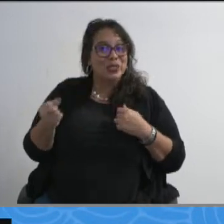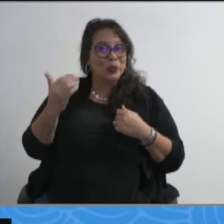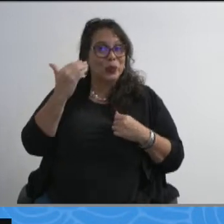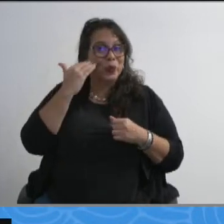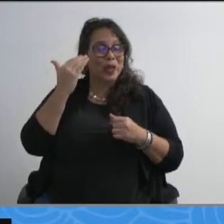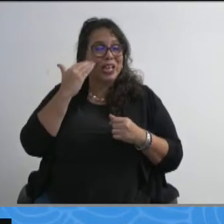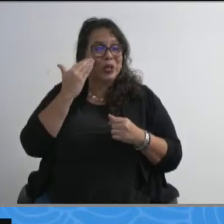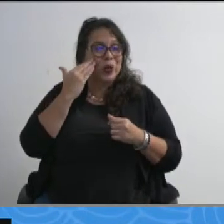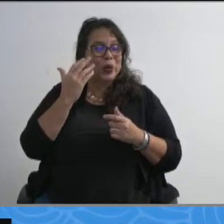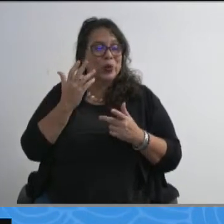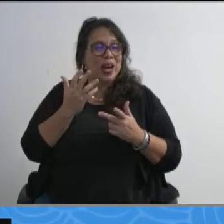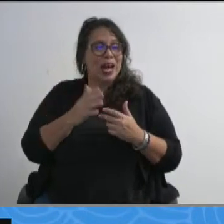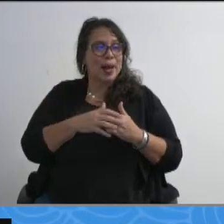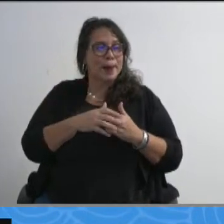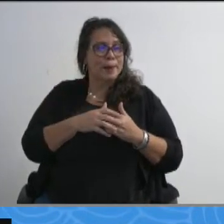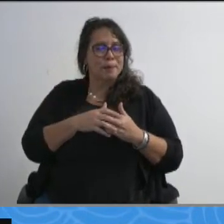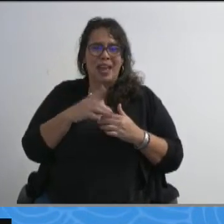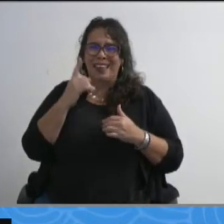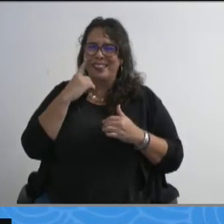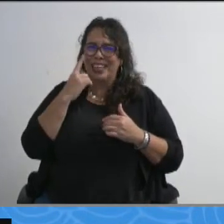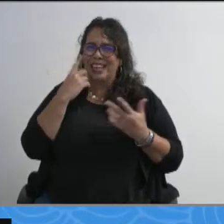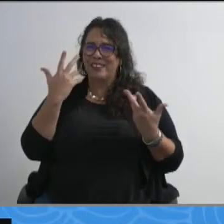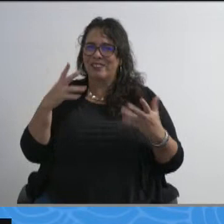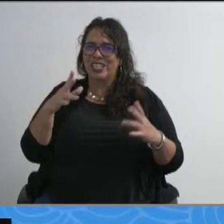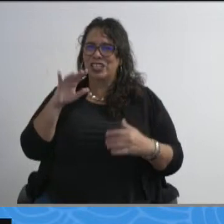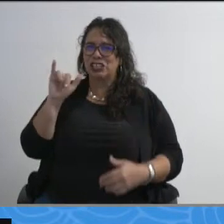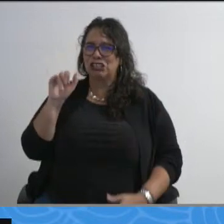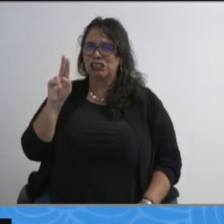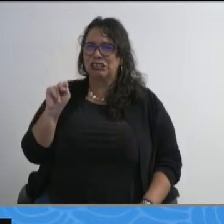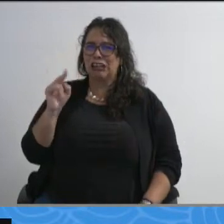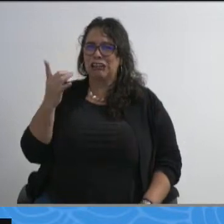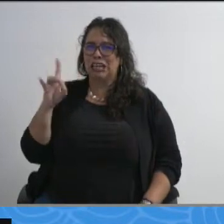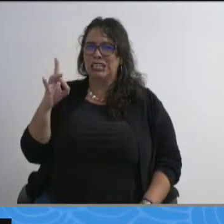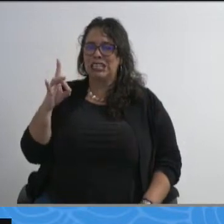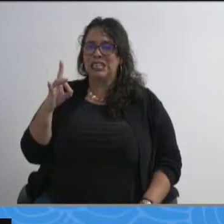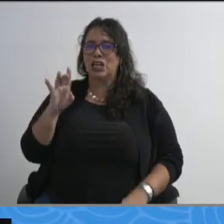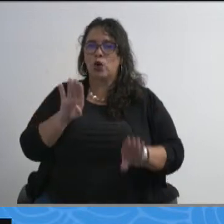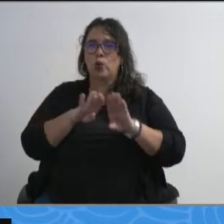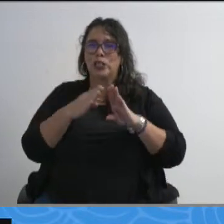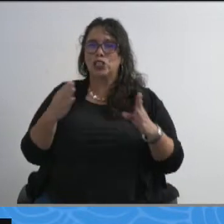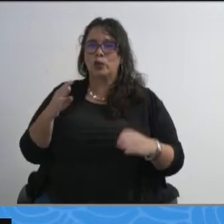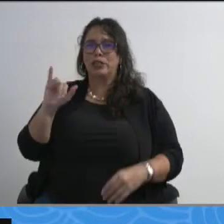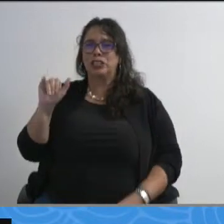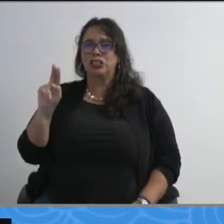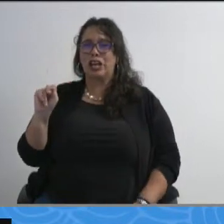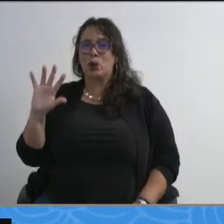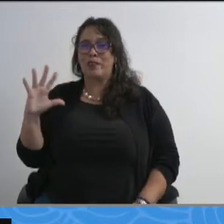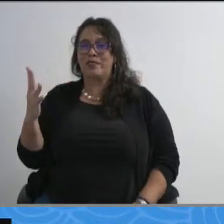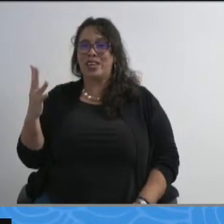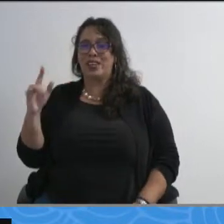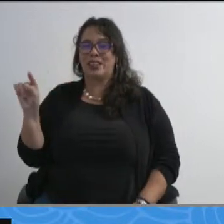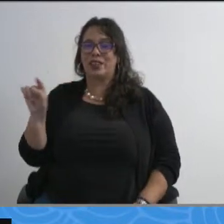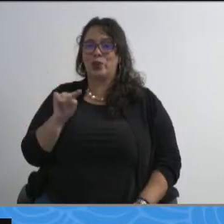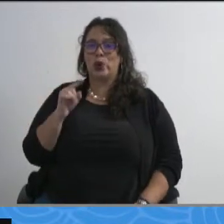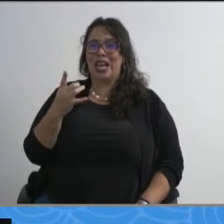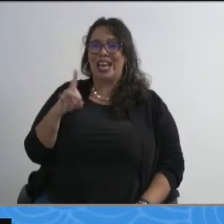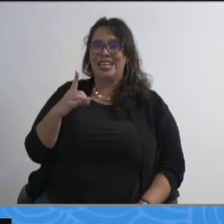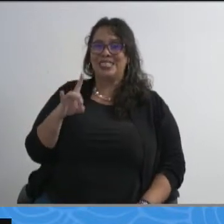It ended on, I think it was January 18th. So, it was open January 5th or the 18th. And right now, the computer wheels are processing